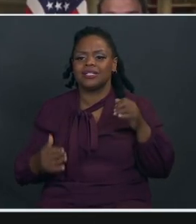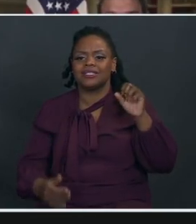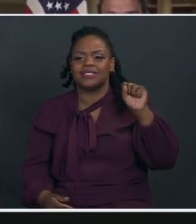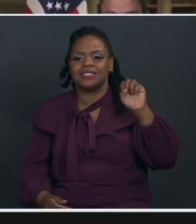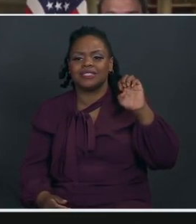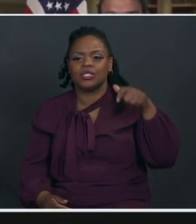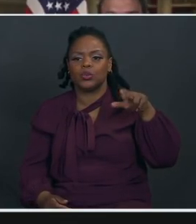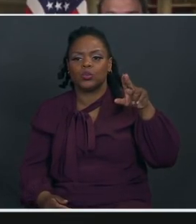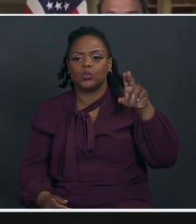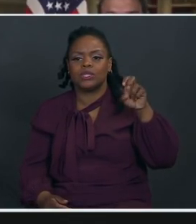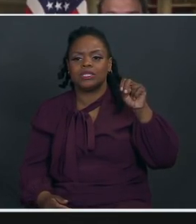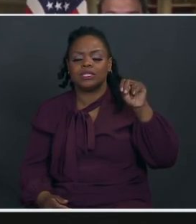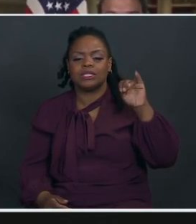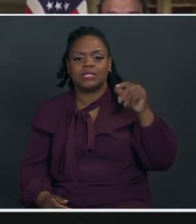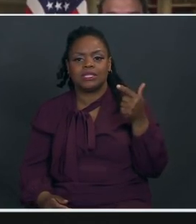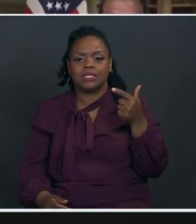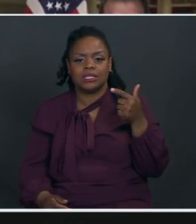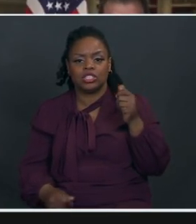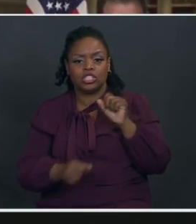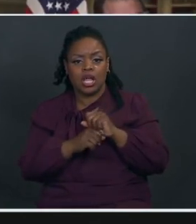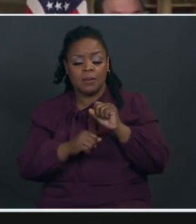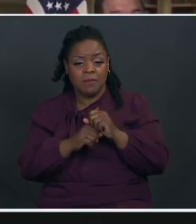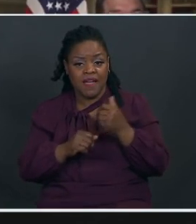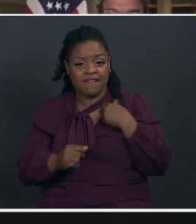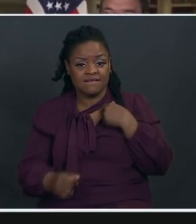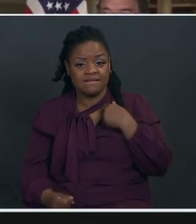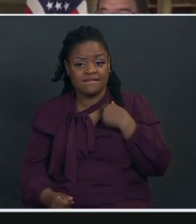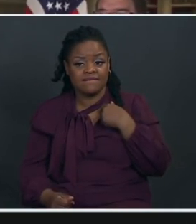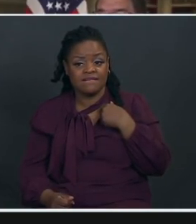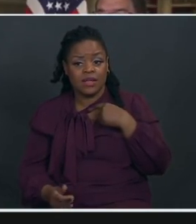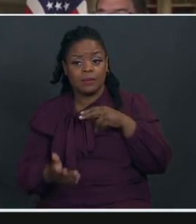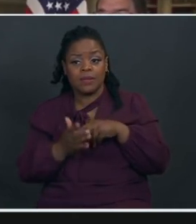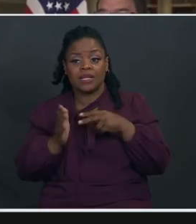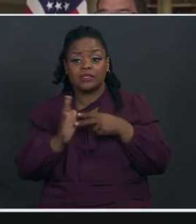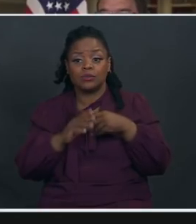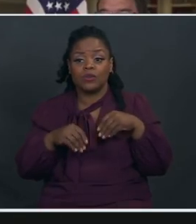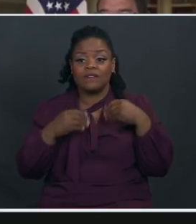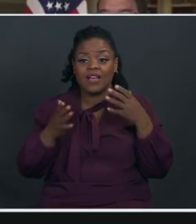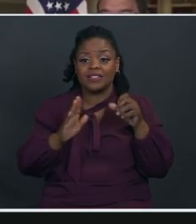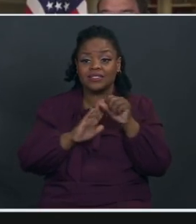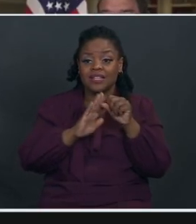by providing states with additional funding for Clinesmith samples are conducting the sequencing themselves?